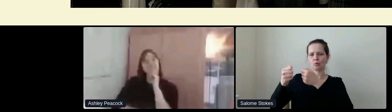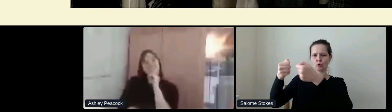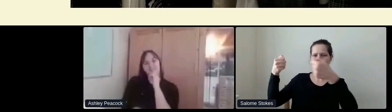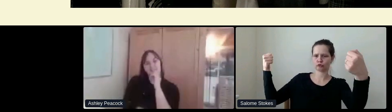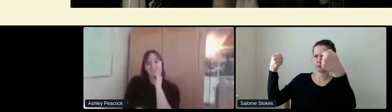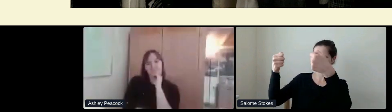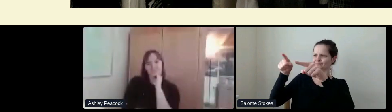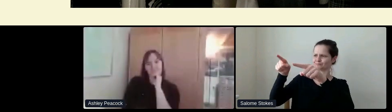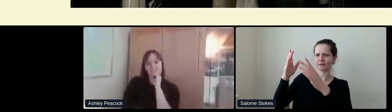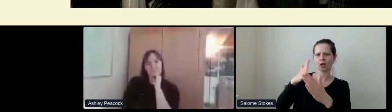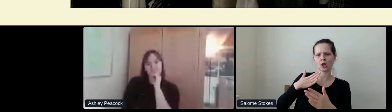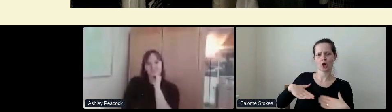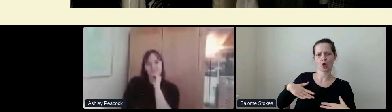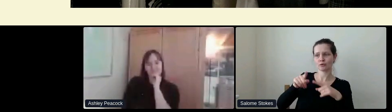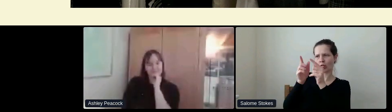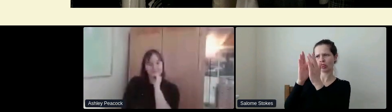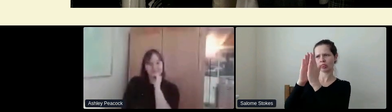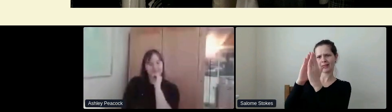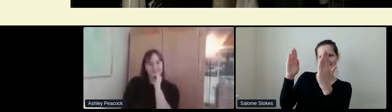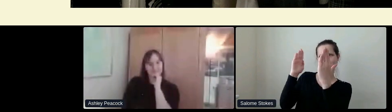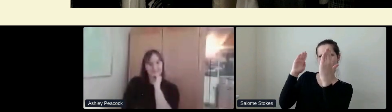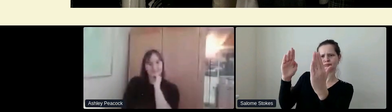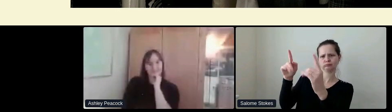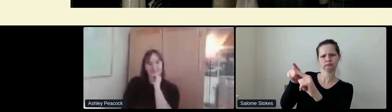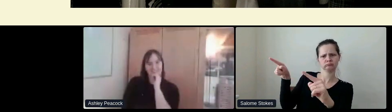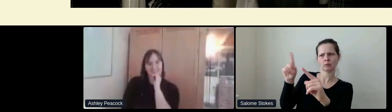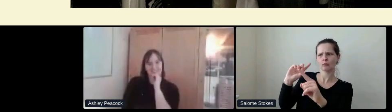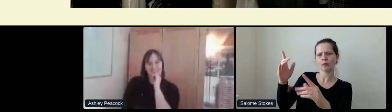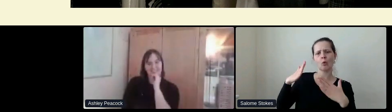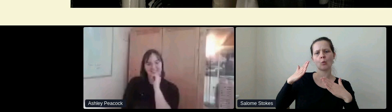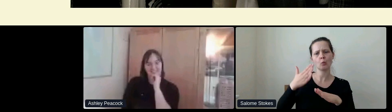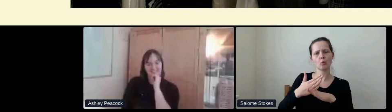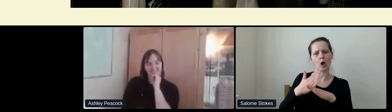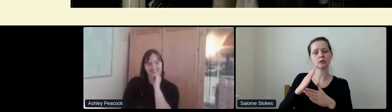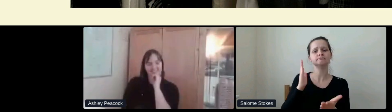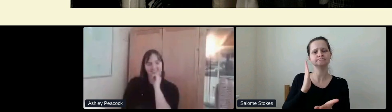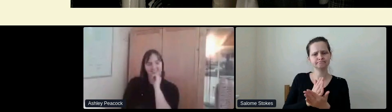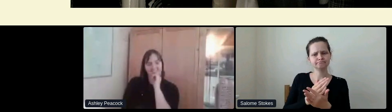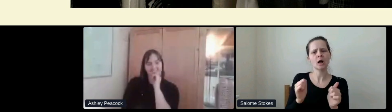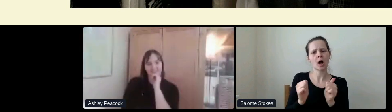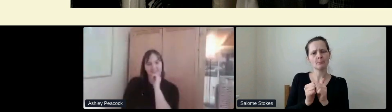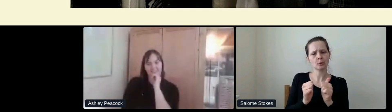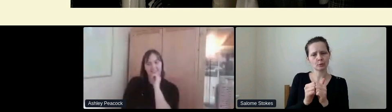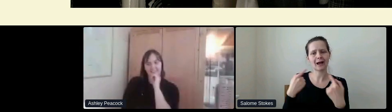work. They are clothes that are appropriate to where to work, you can't wear this hoodie